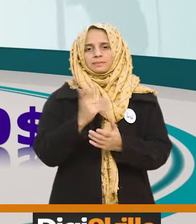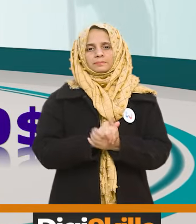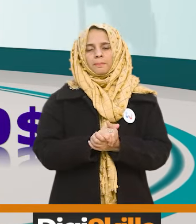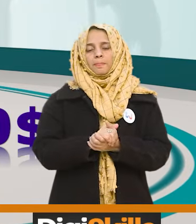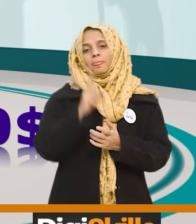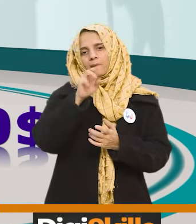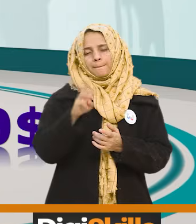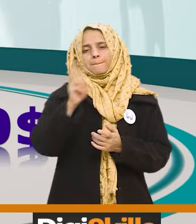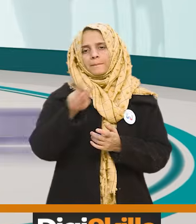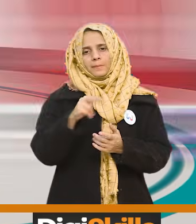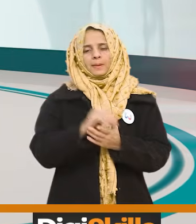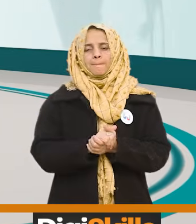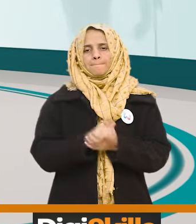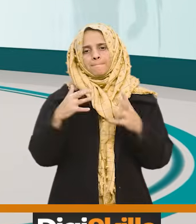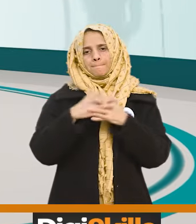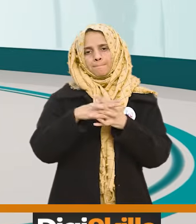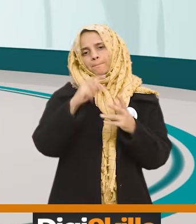For example, there is a project for a website for $1,000.